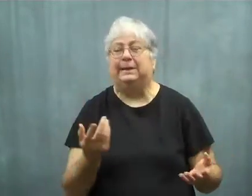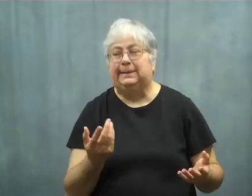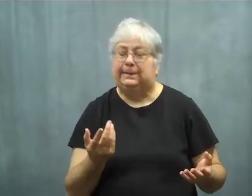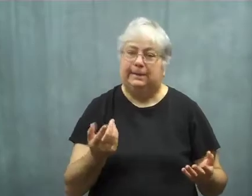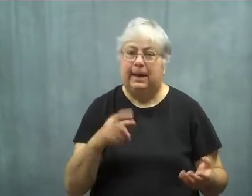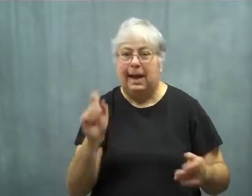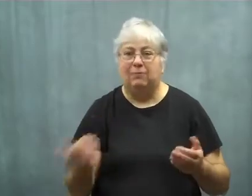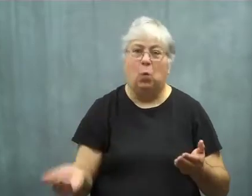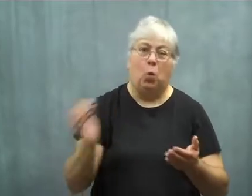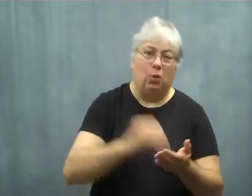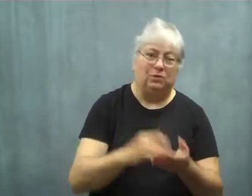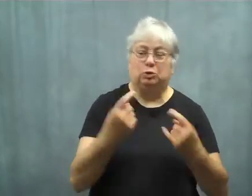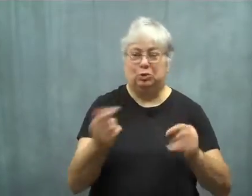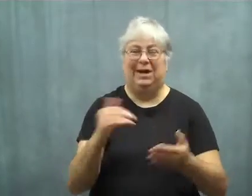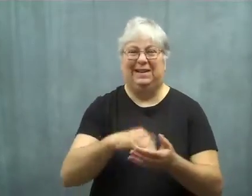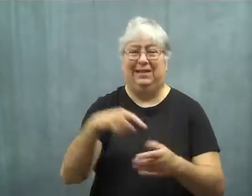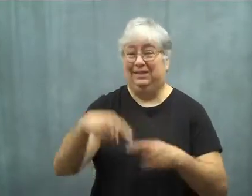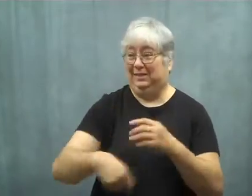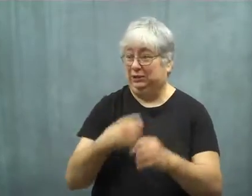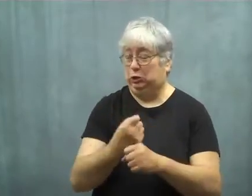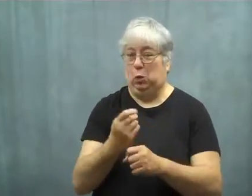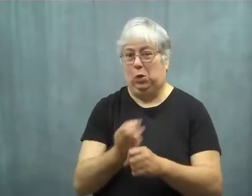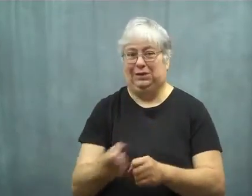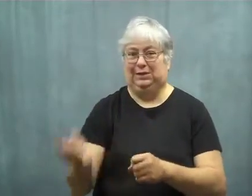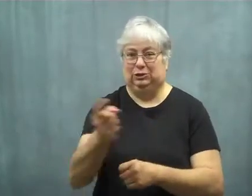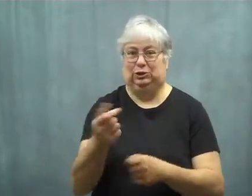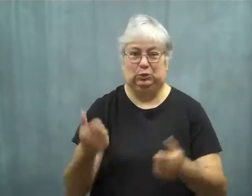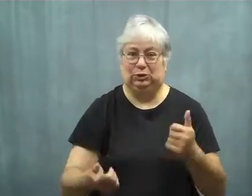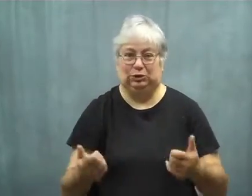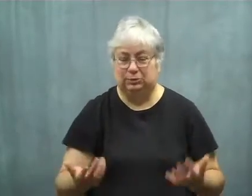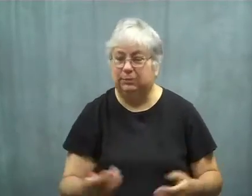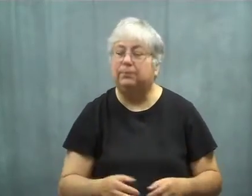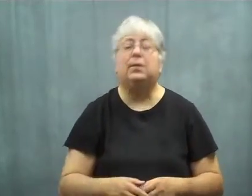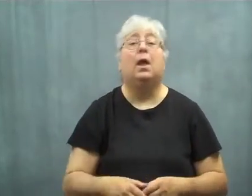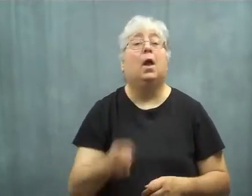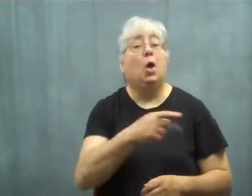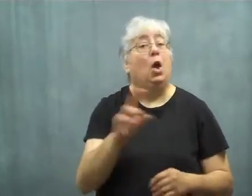Russia will re-apply this year or next year.